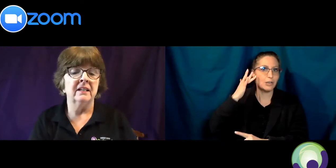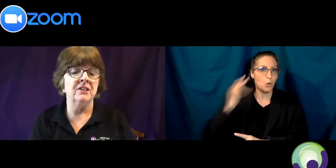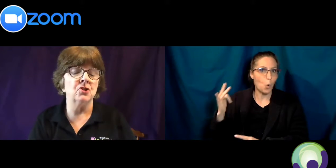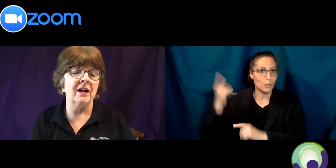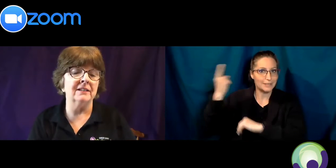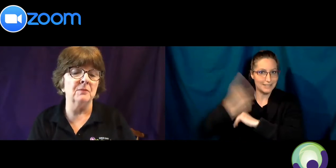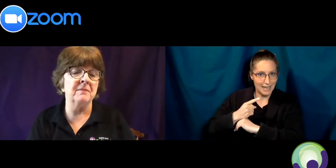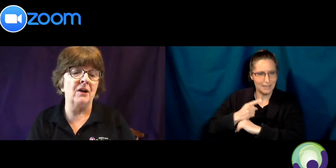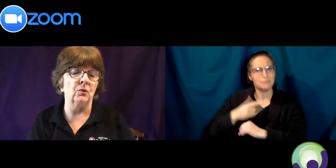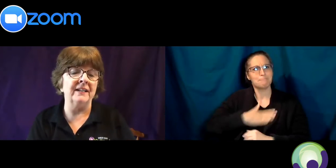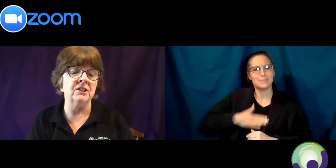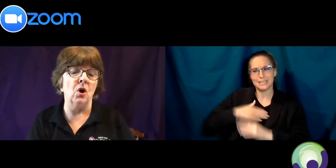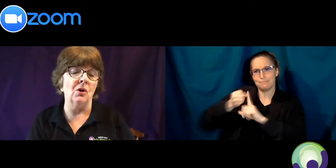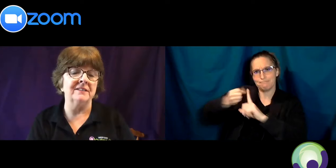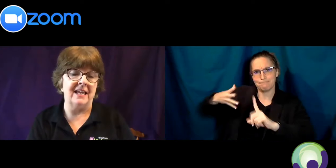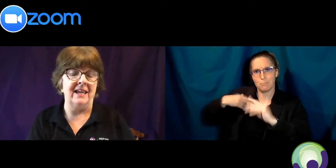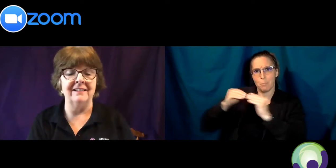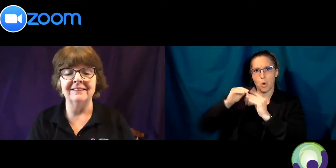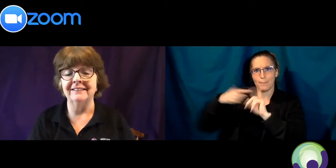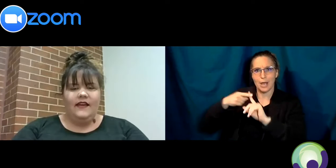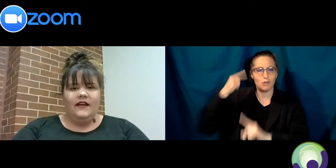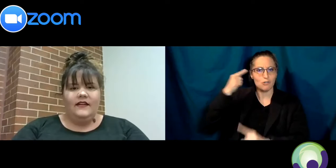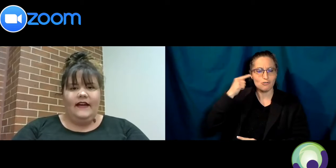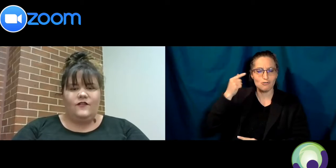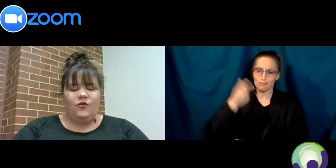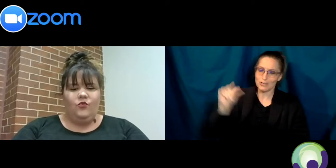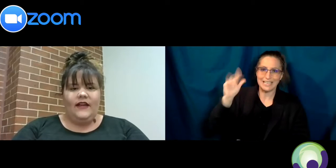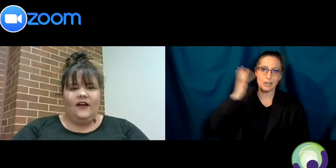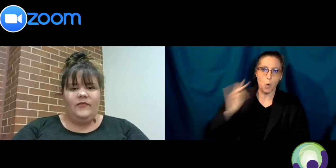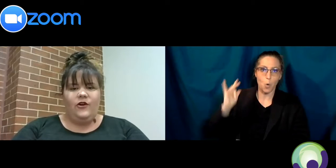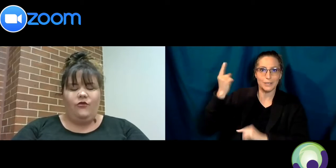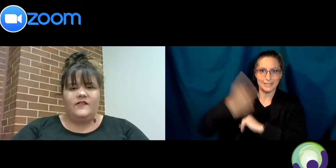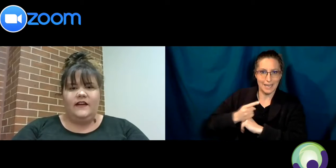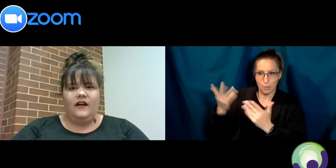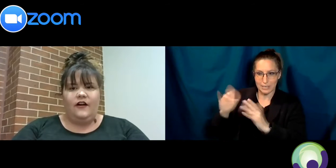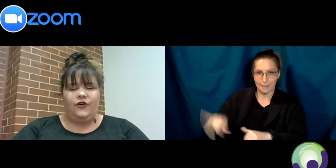you talk a little bit about Green and Gold Day? Justine: Yeah, so we have been hosting our Green